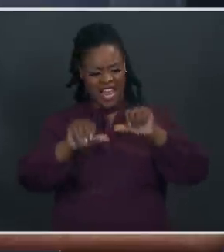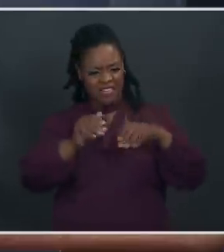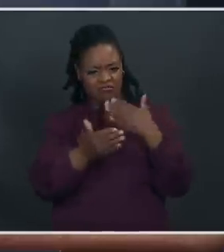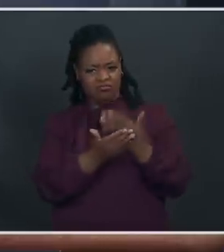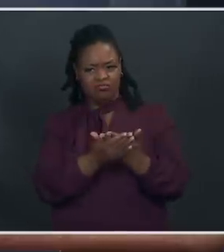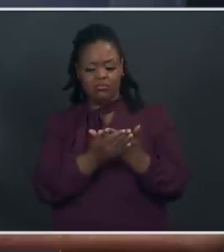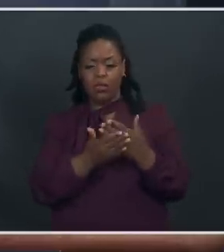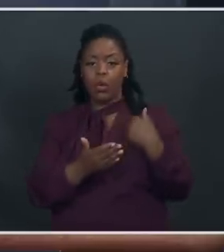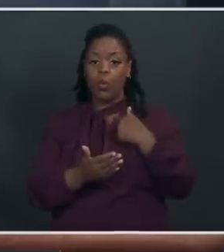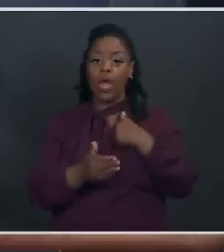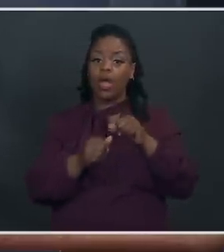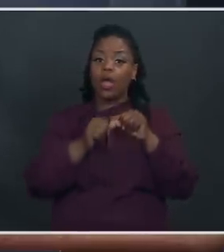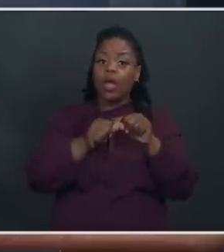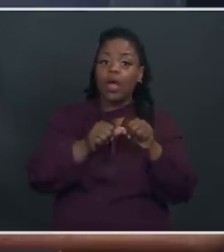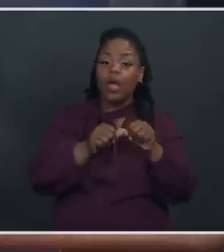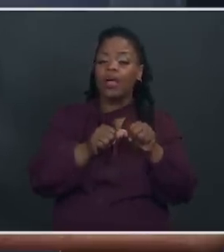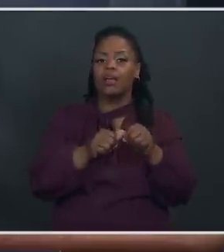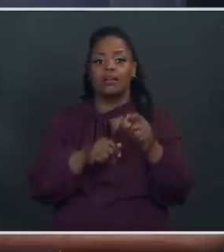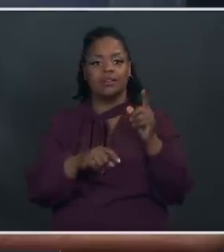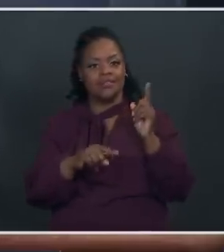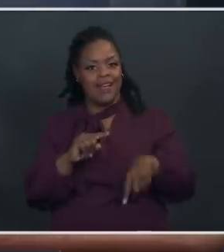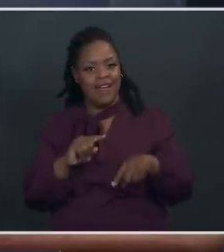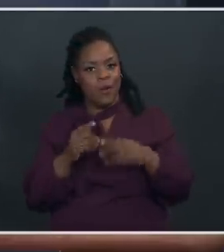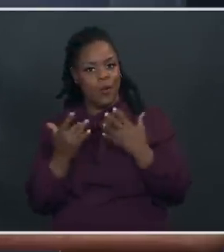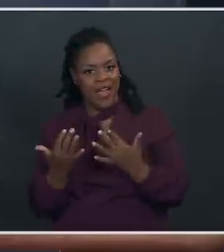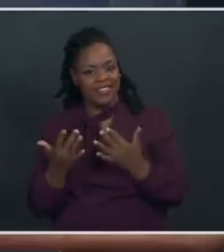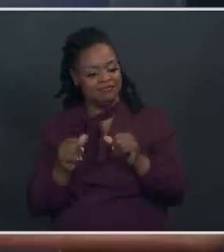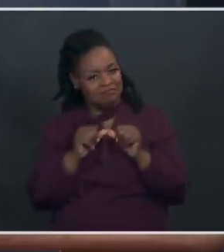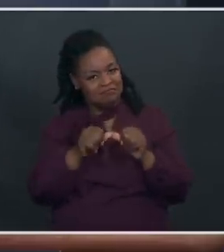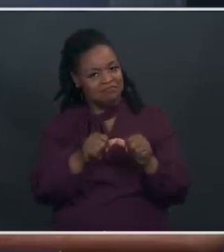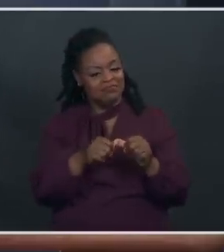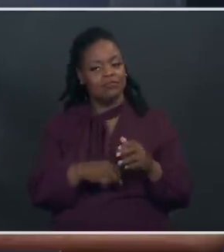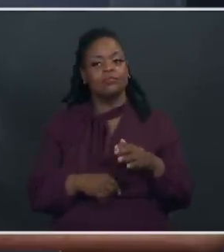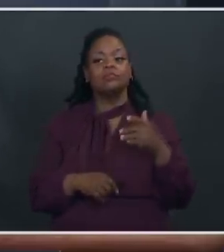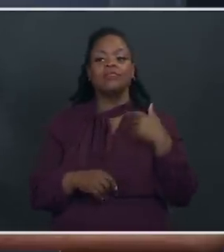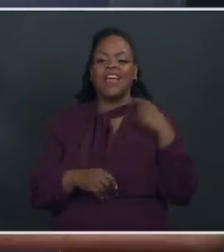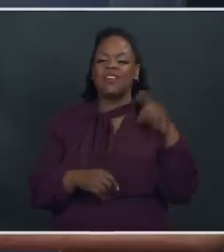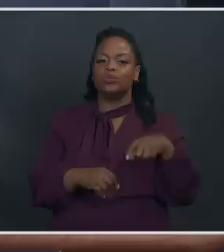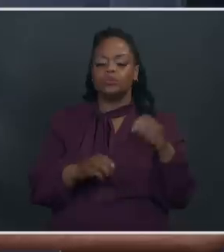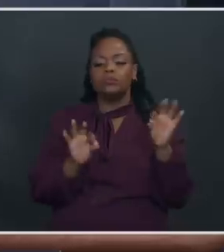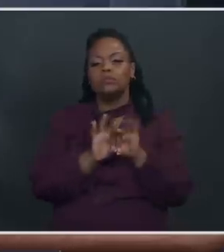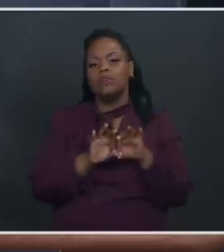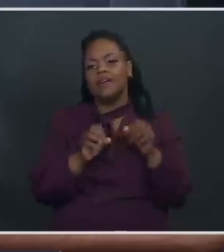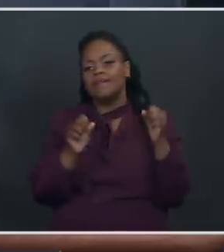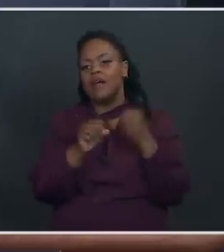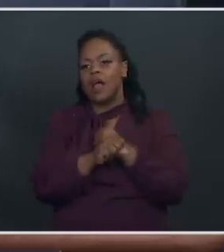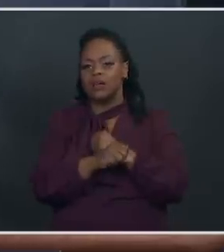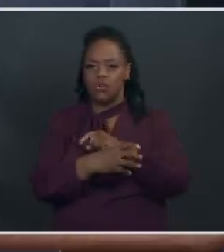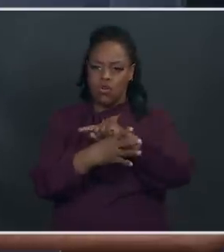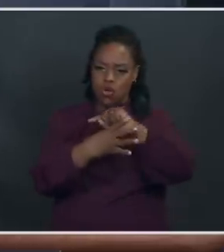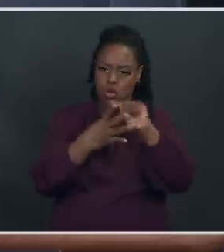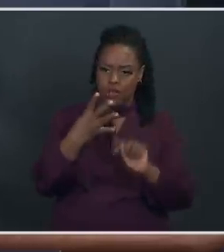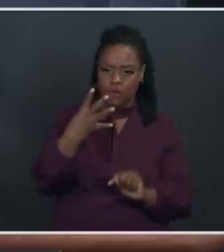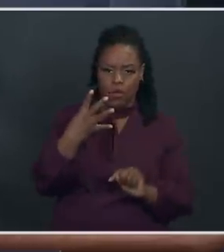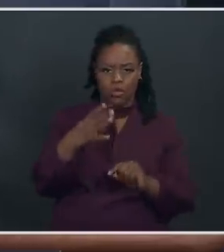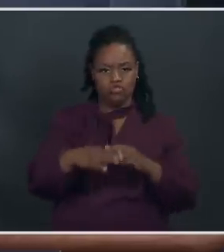to lose to fight against all four of these crises in a way that recognizes their intersectionality.